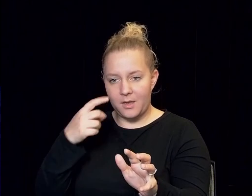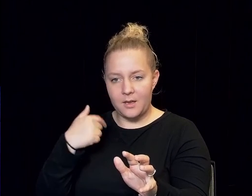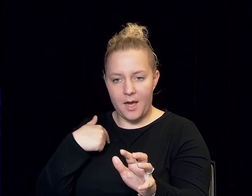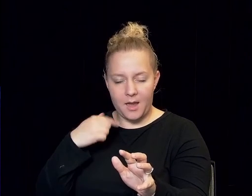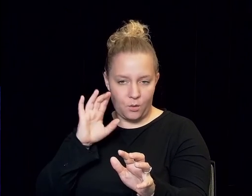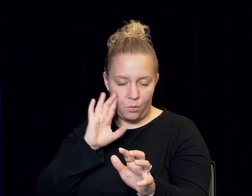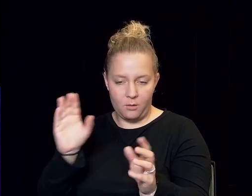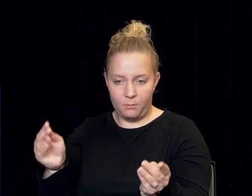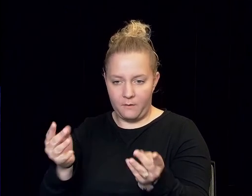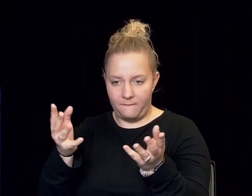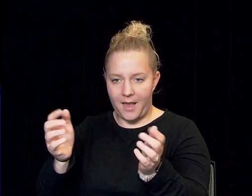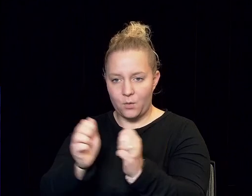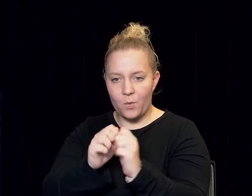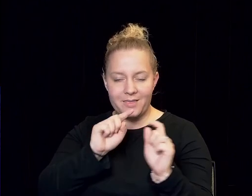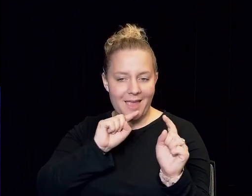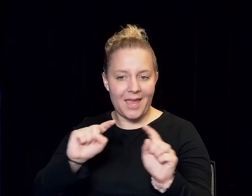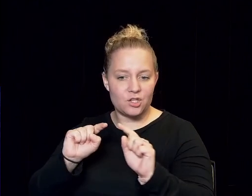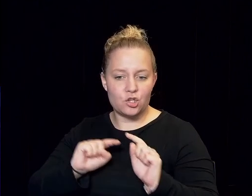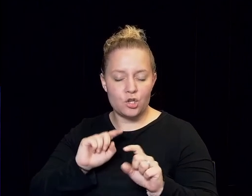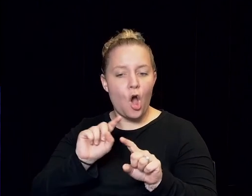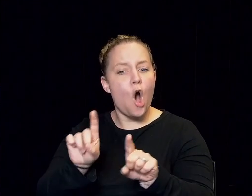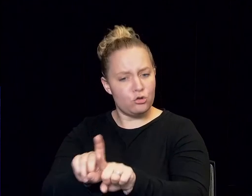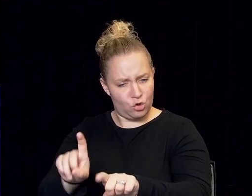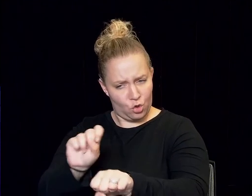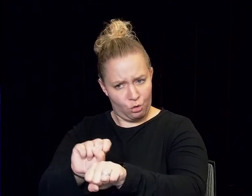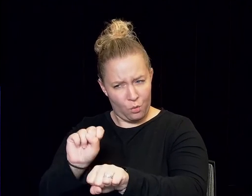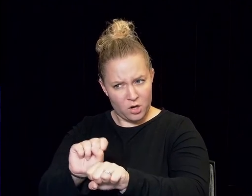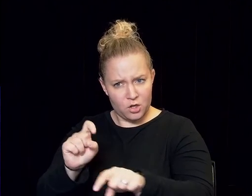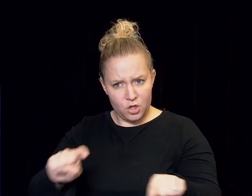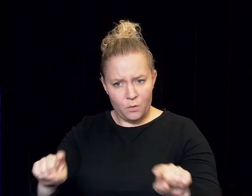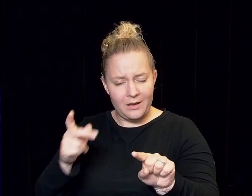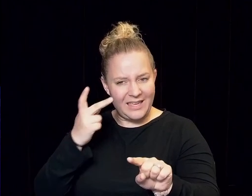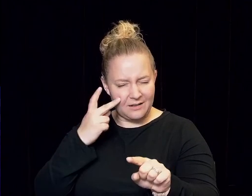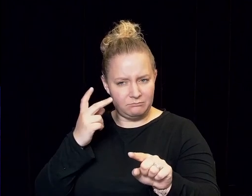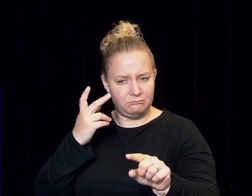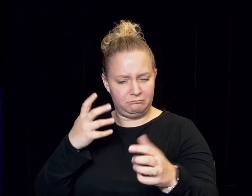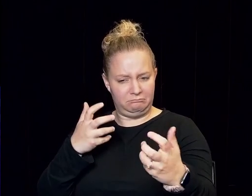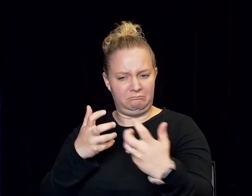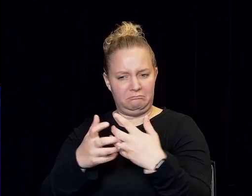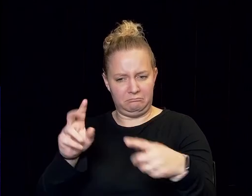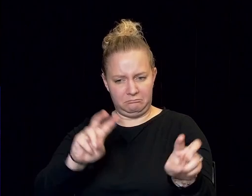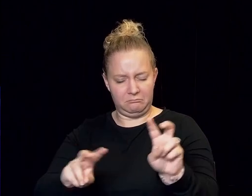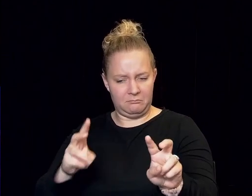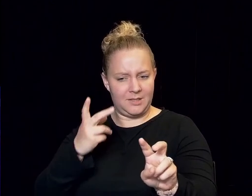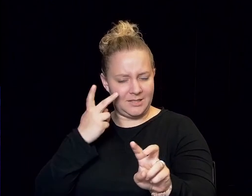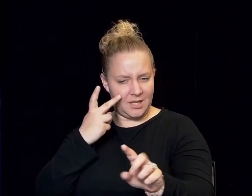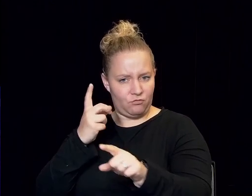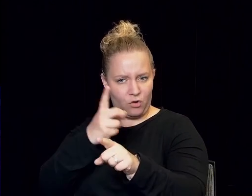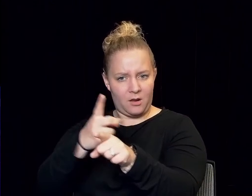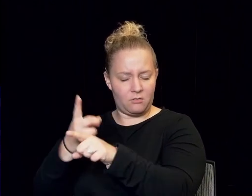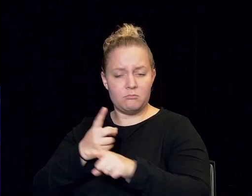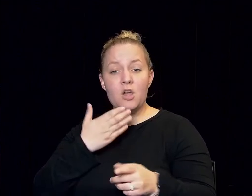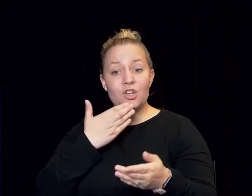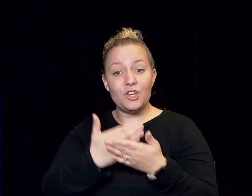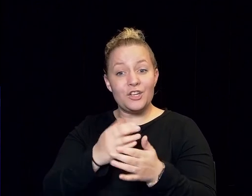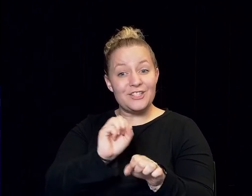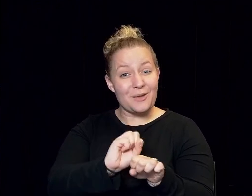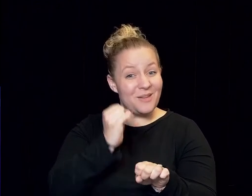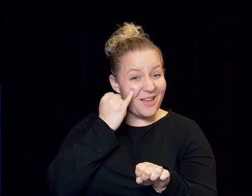provide you with those answers as well as the work so that you can see if you got them right, well done. If you got them wrong, you can kind of check my work to see